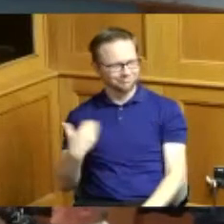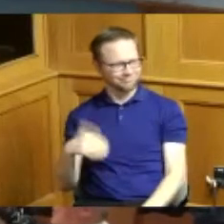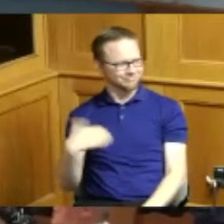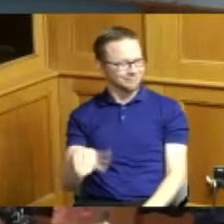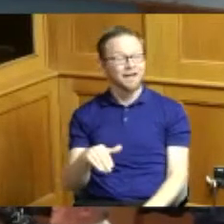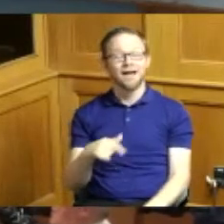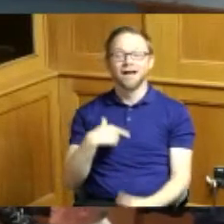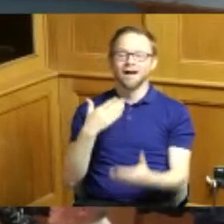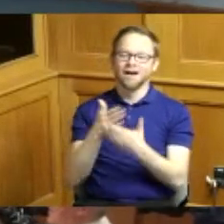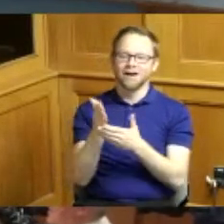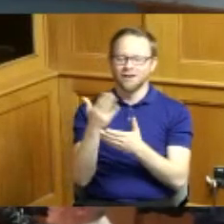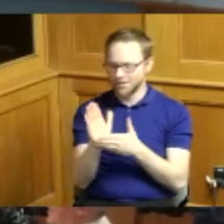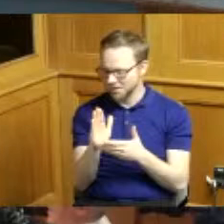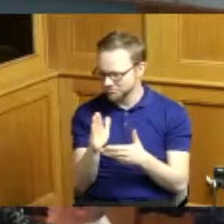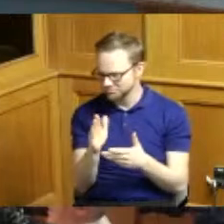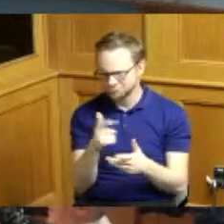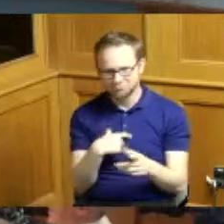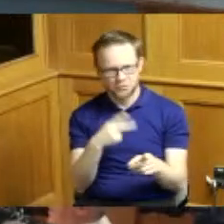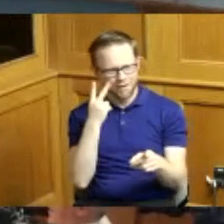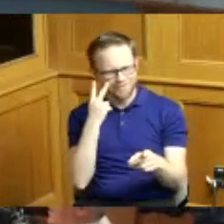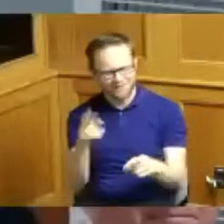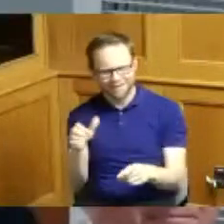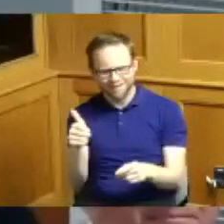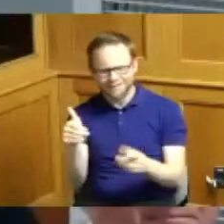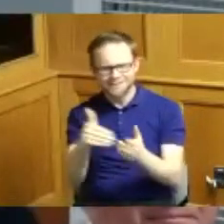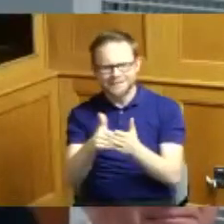all right I saw this 10 million dollar price tag